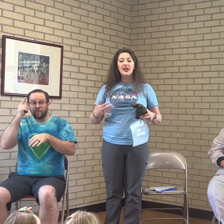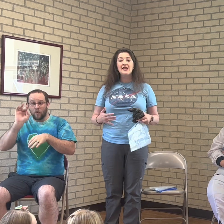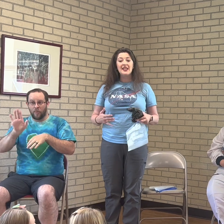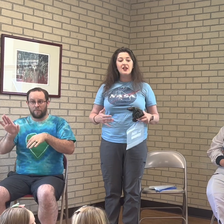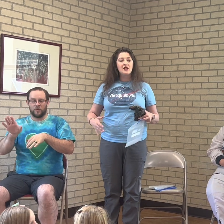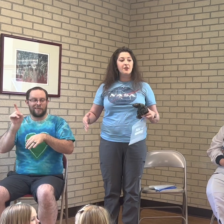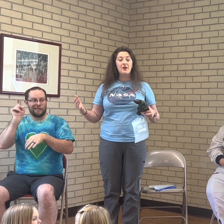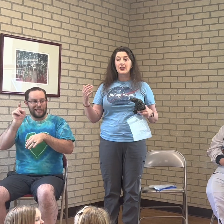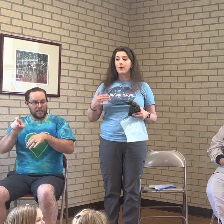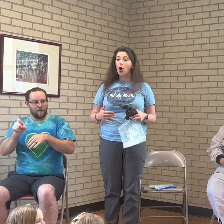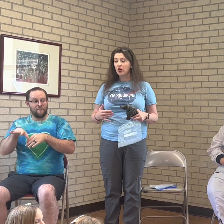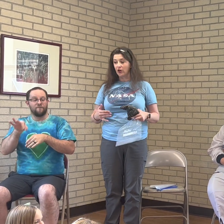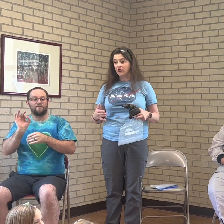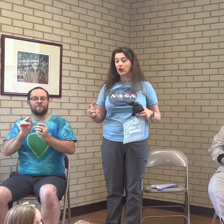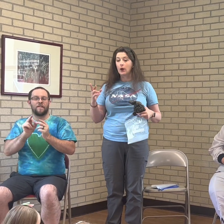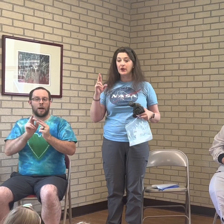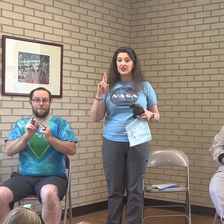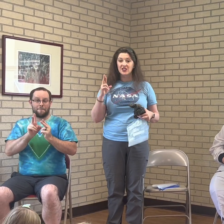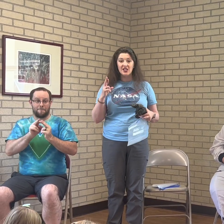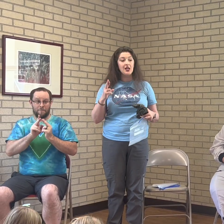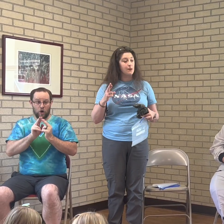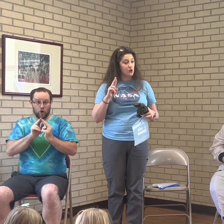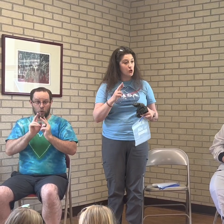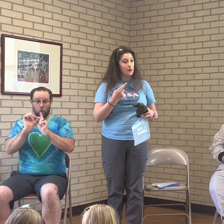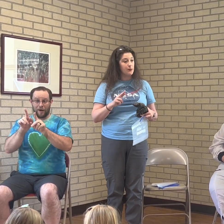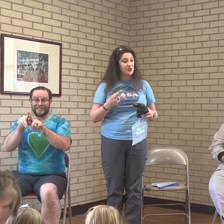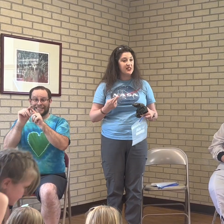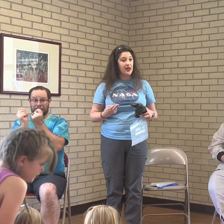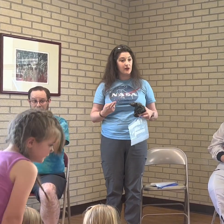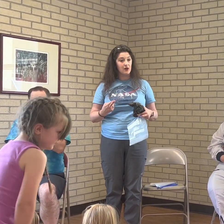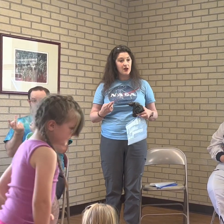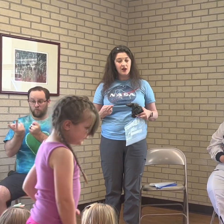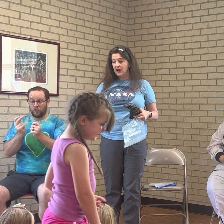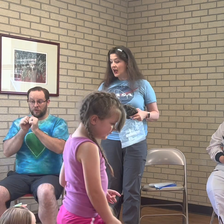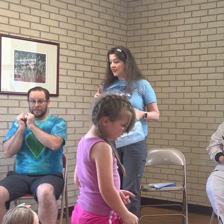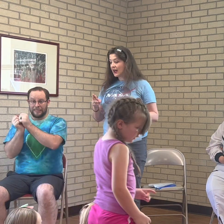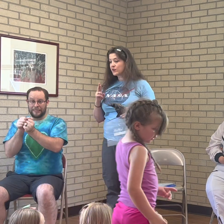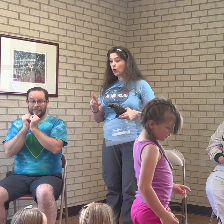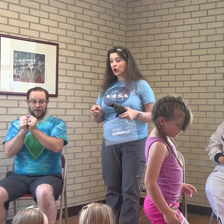need to find a partner. They go off as a team, two people together, and they have to work